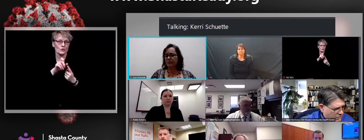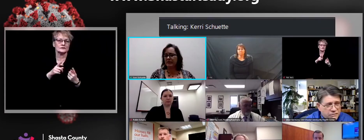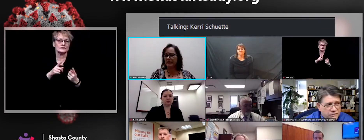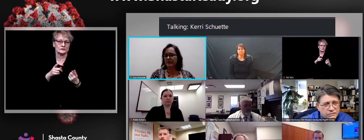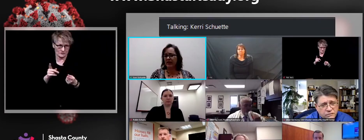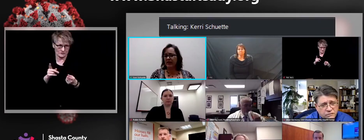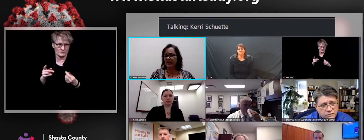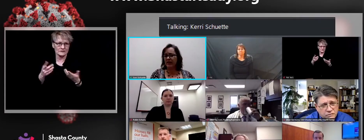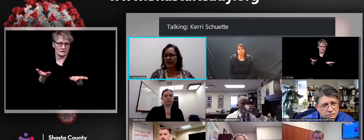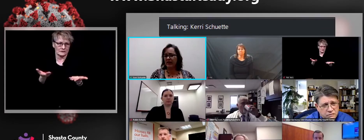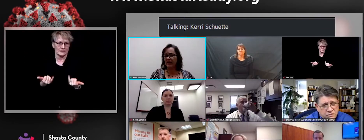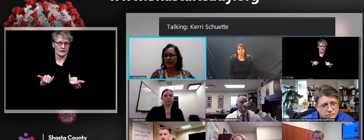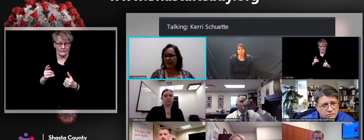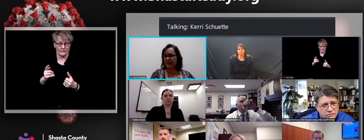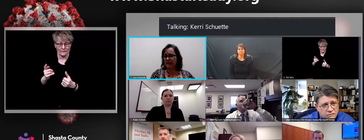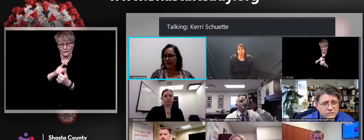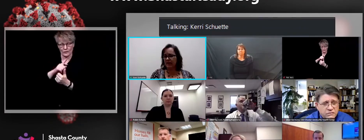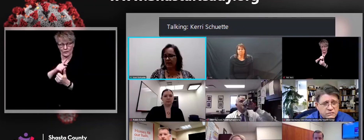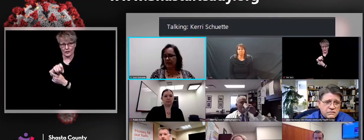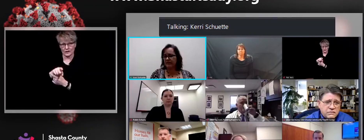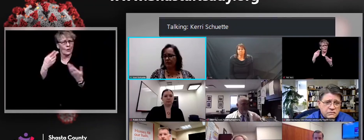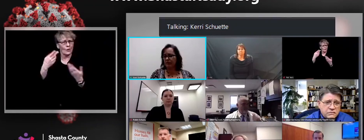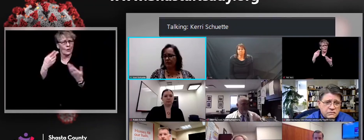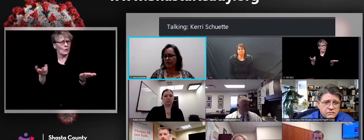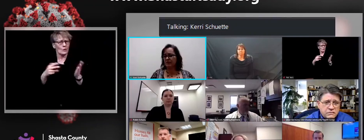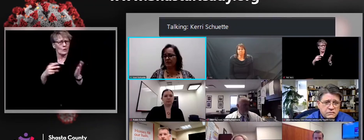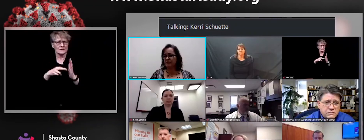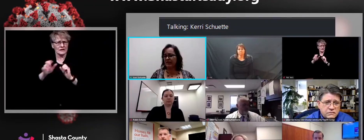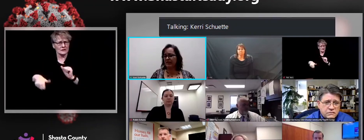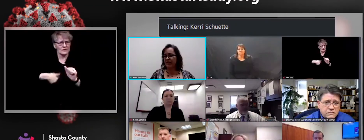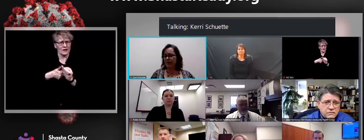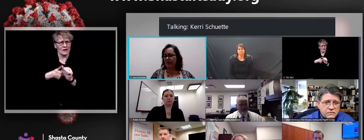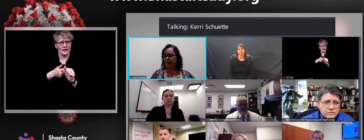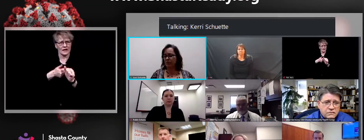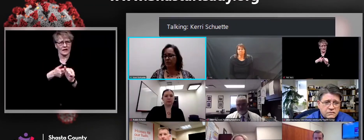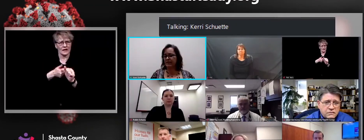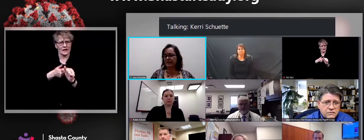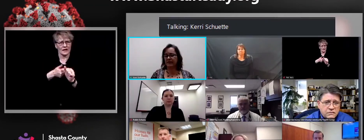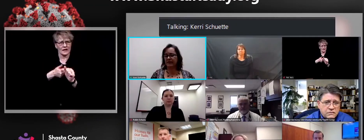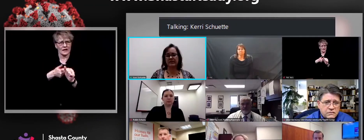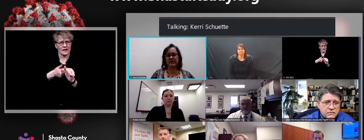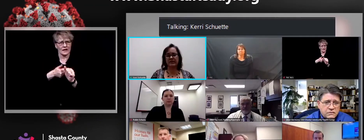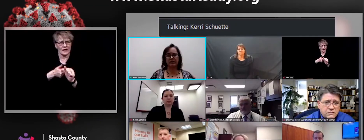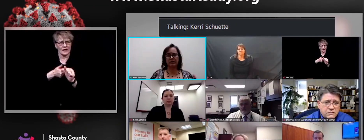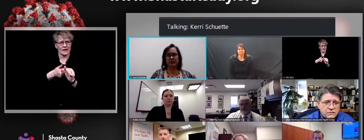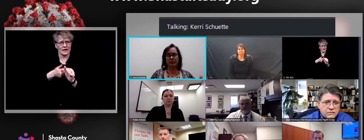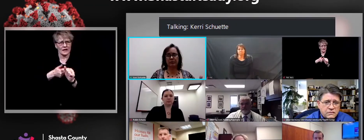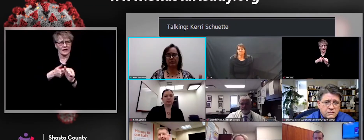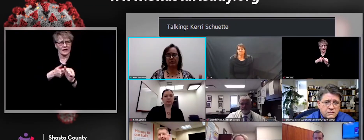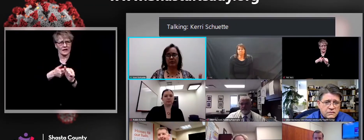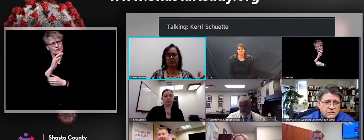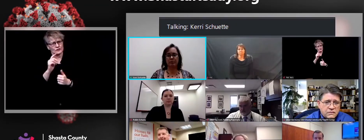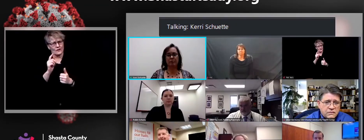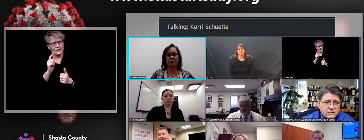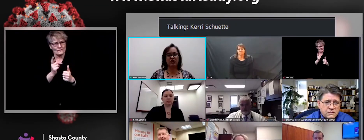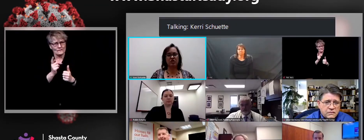the purpose of HHSA asking for mother's first and maiden name at top right? And that's of the sheet